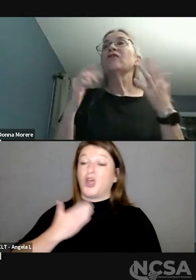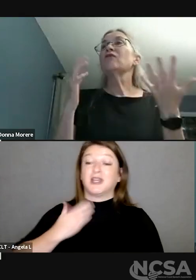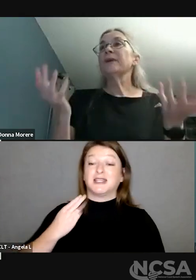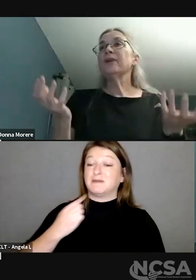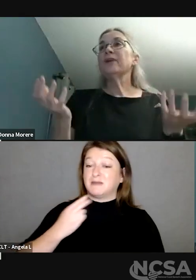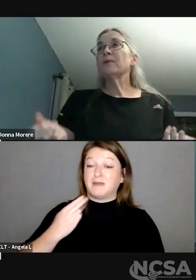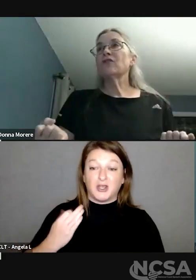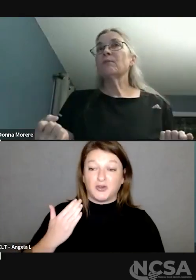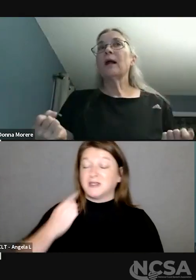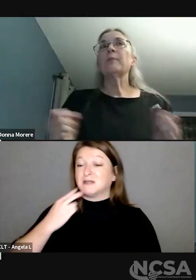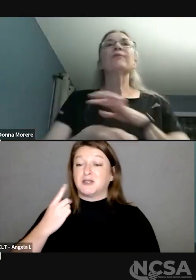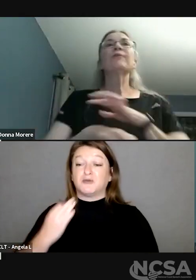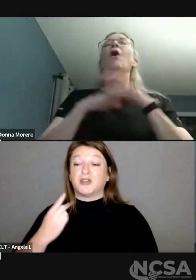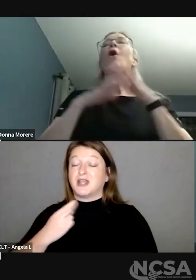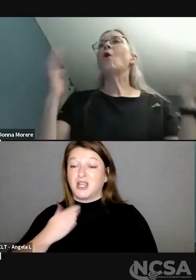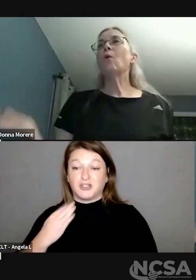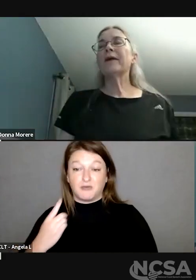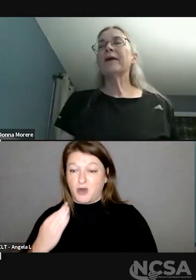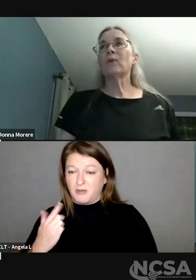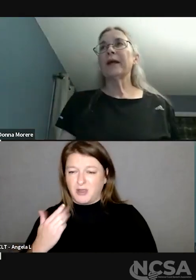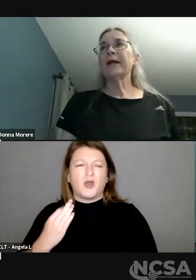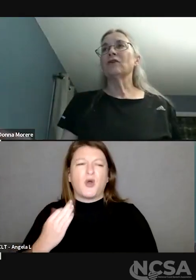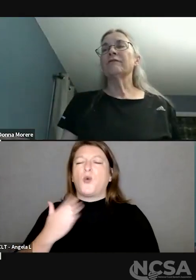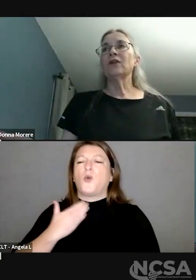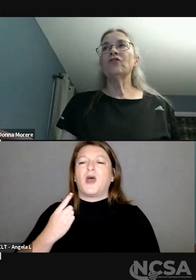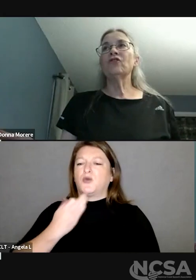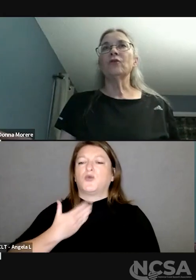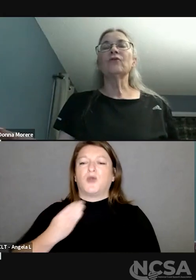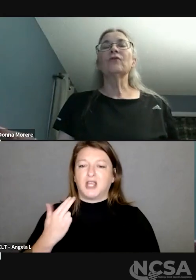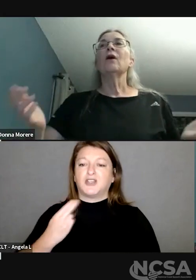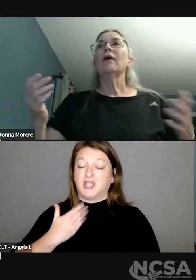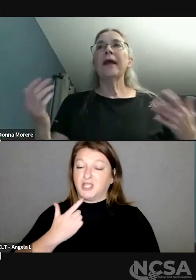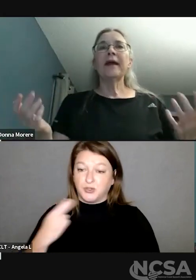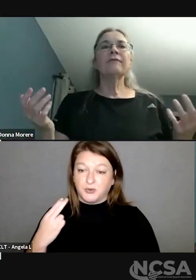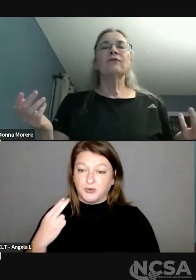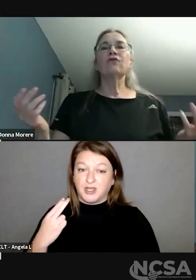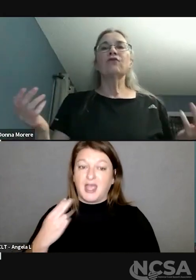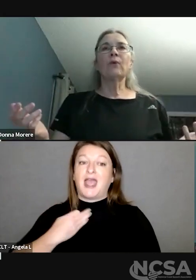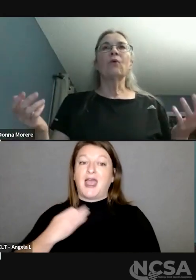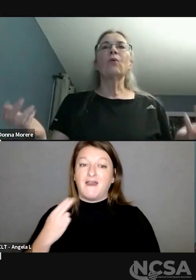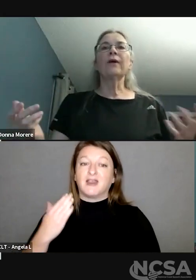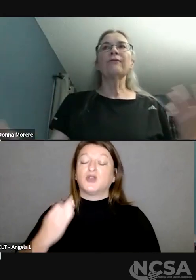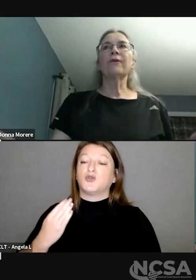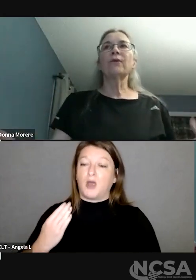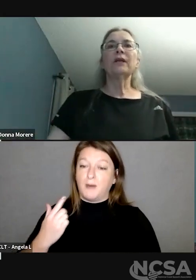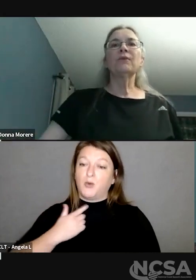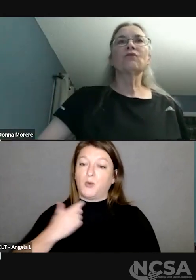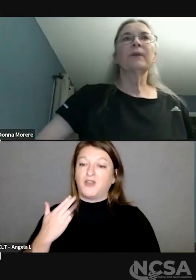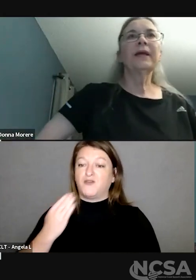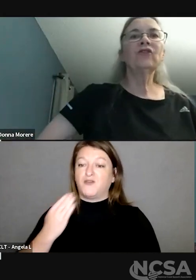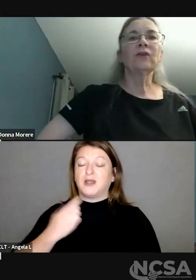speech production problems, a whole wide range of issues have trouble with phoneme discrimination.